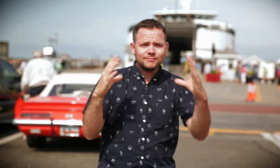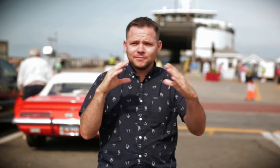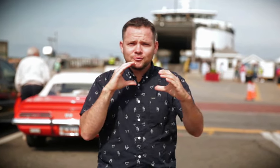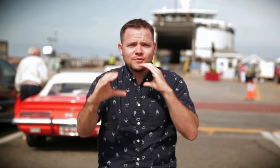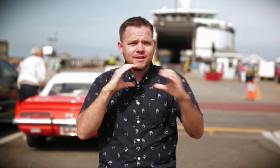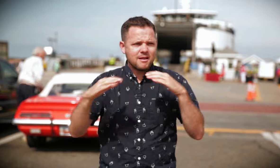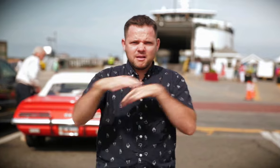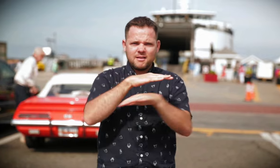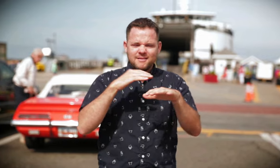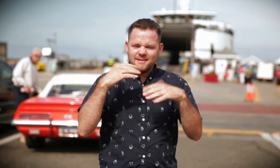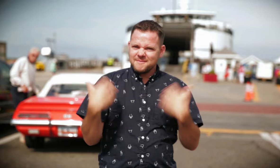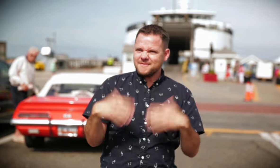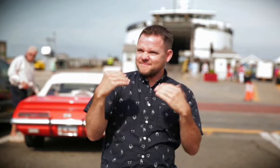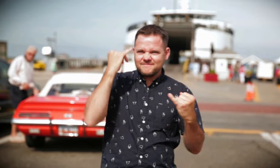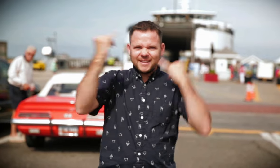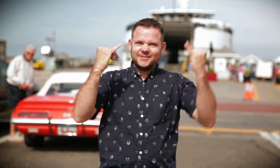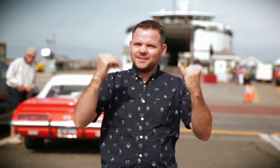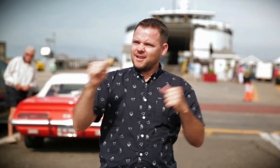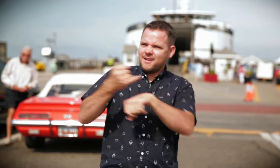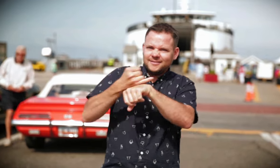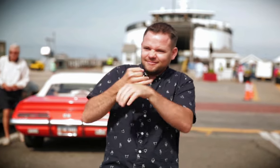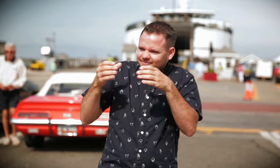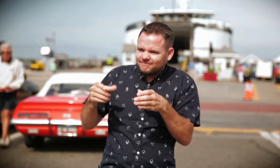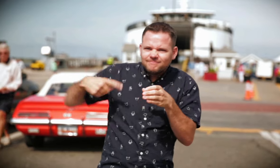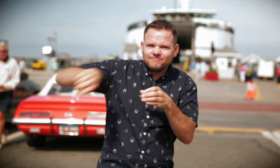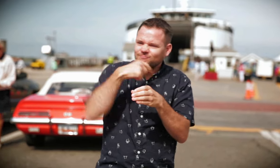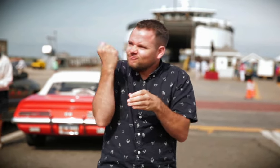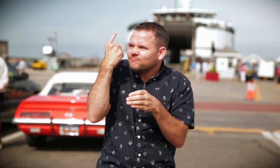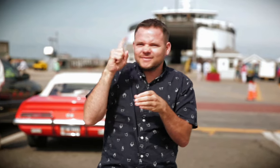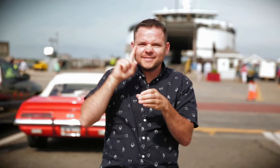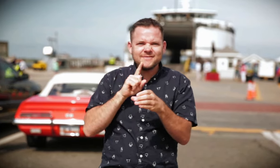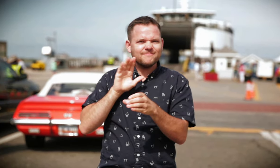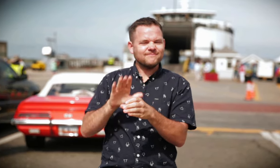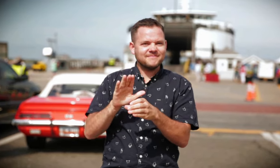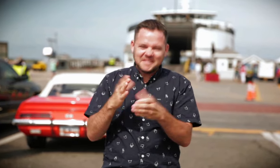with the other islanders. Just imagine! An island that understood deaf people.